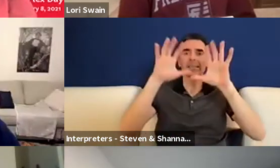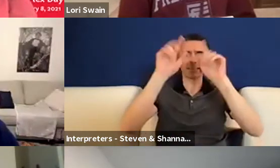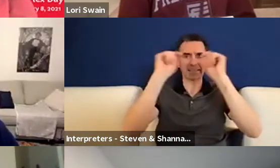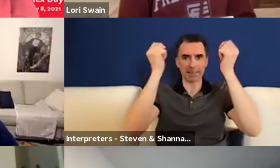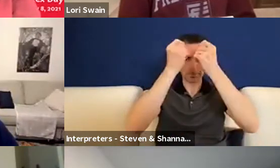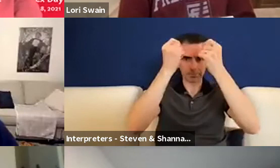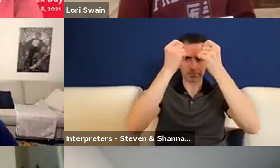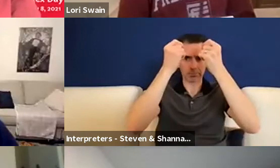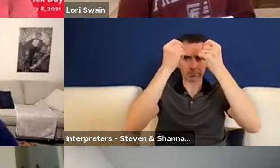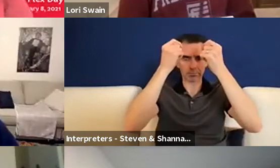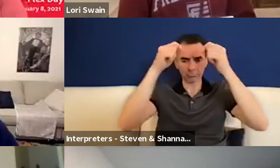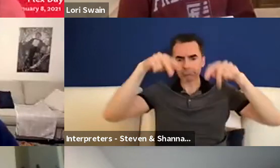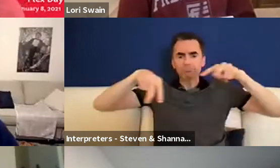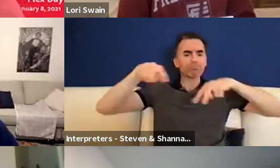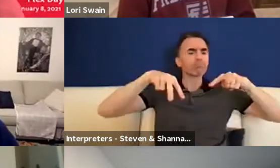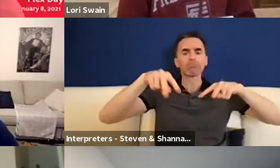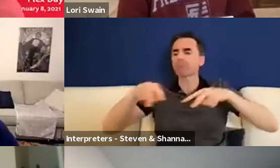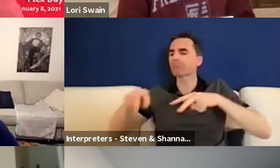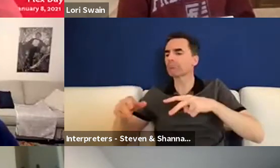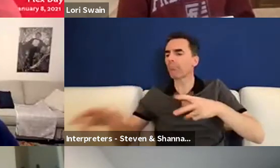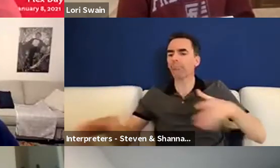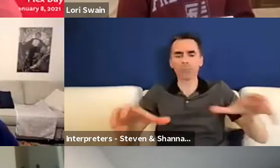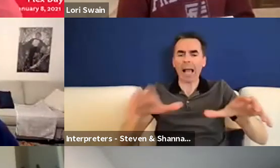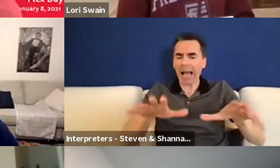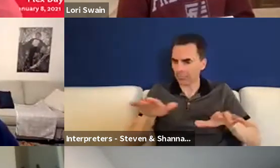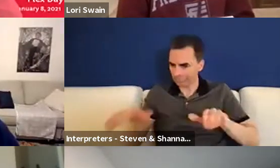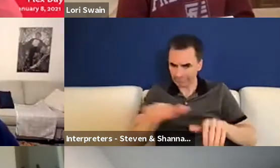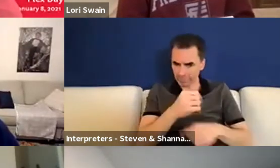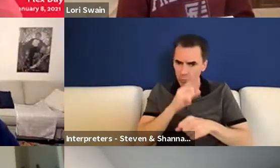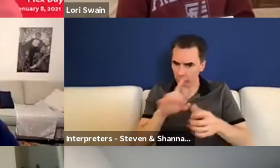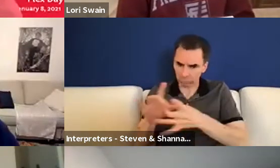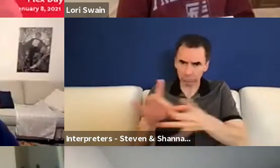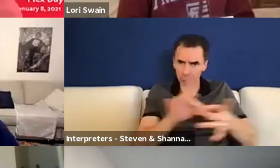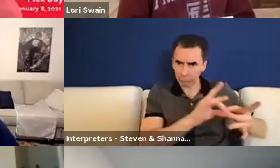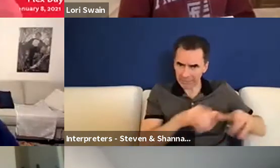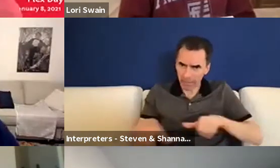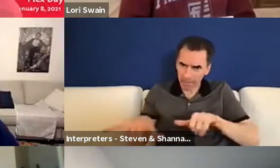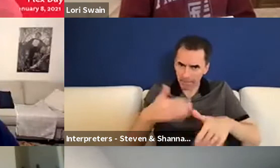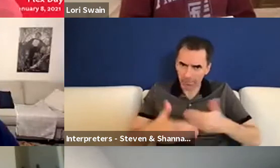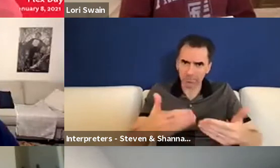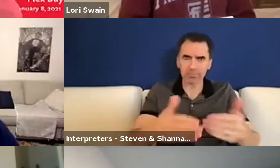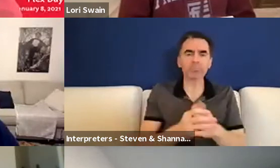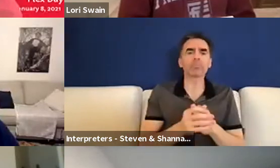of aligning together and working together. And like Laurie was saying earlier, the systems we use are all across the whole